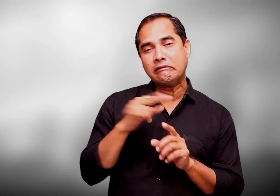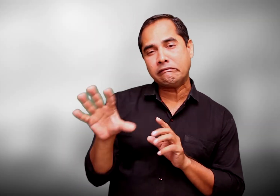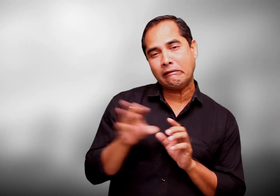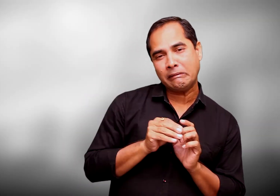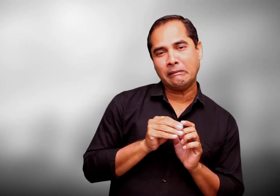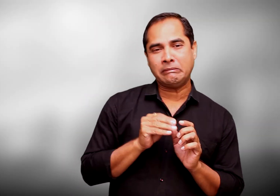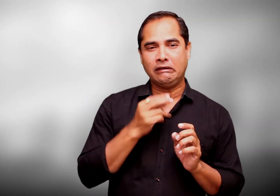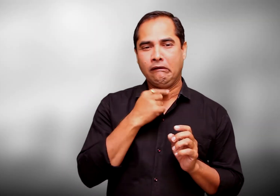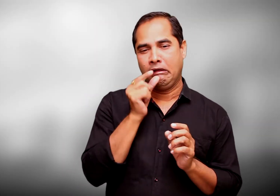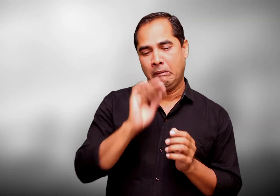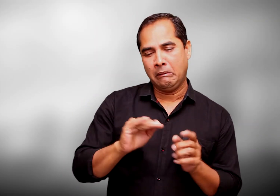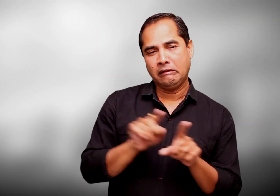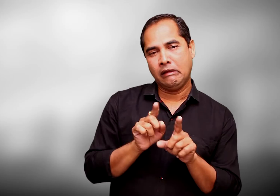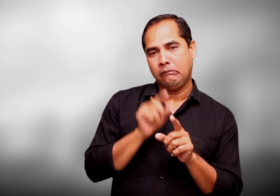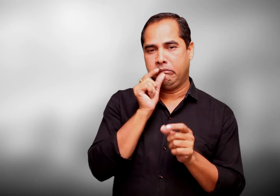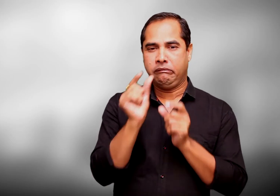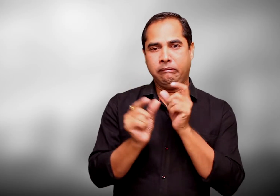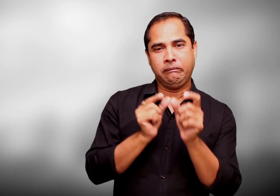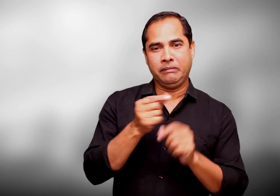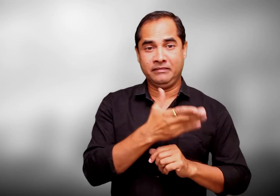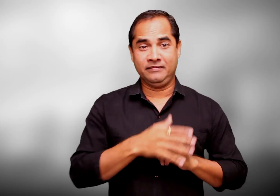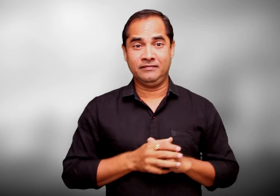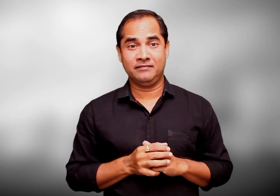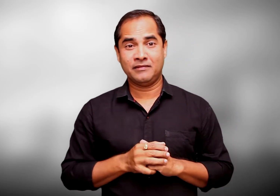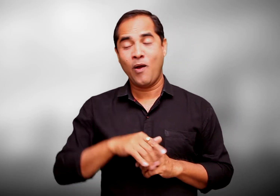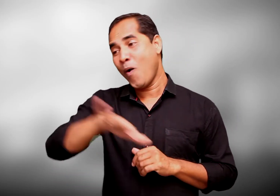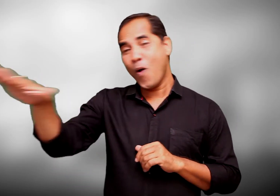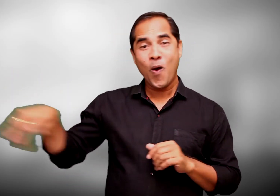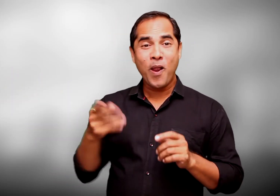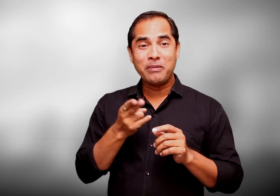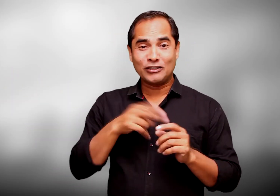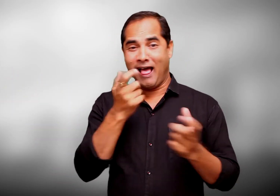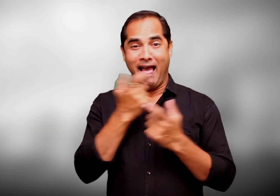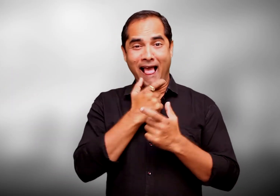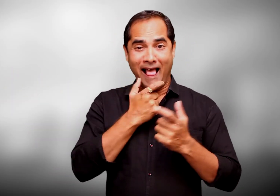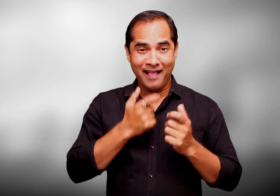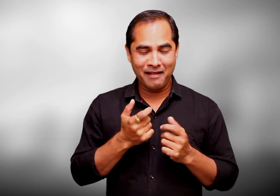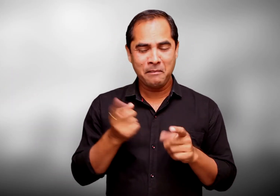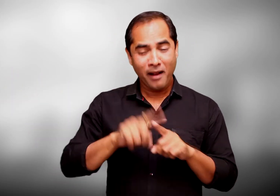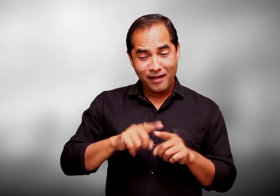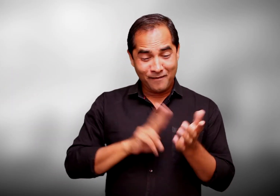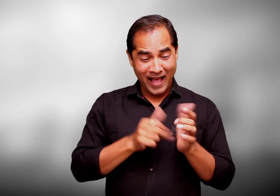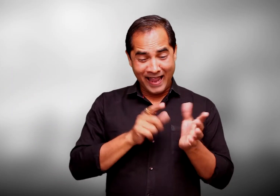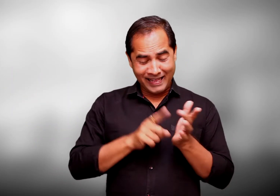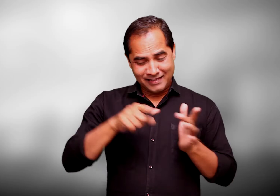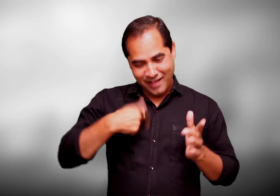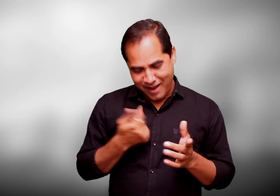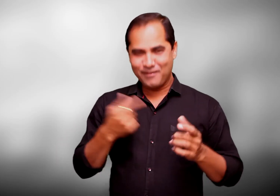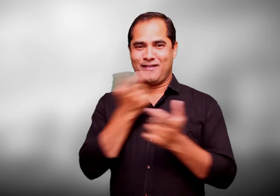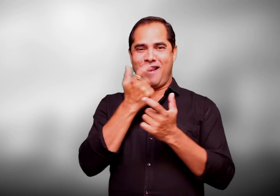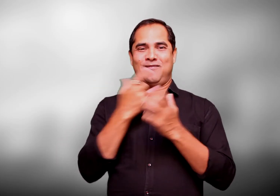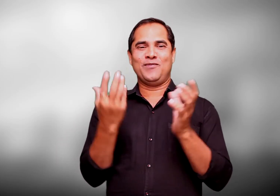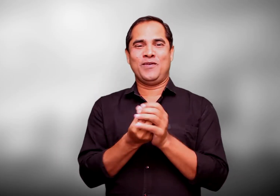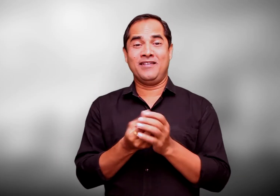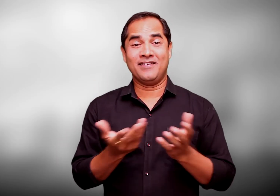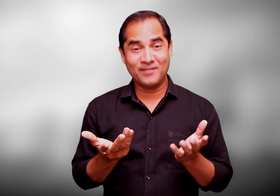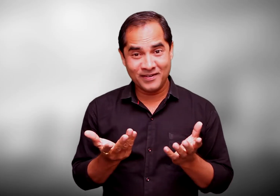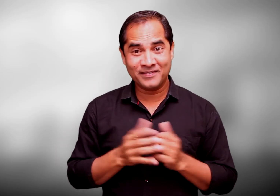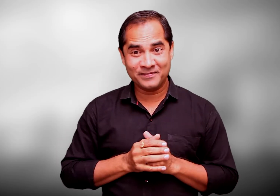mimicking her tone. Everybody laughed and gradually Valli too joined in the